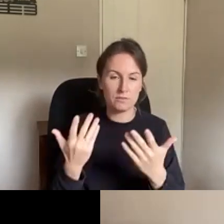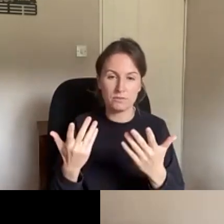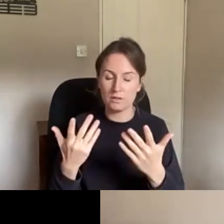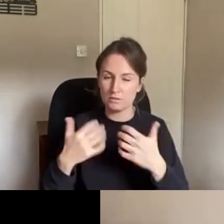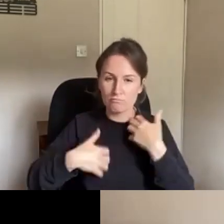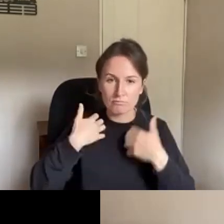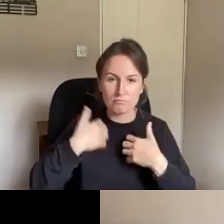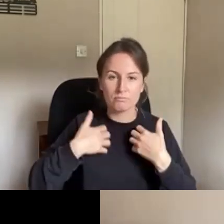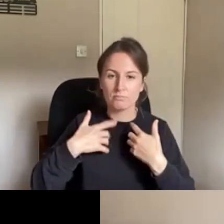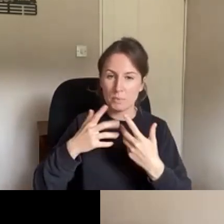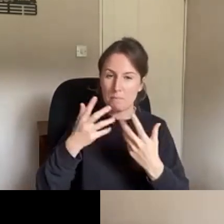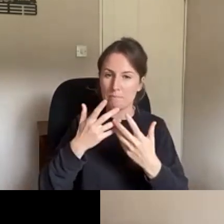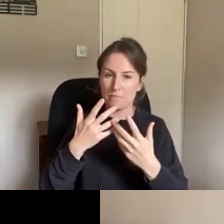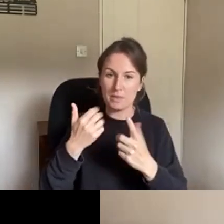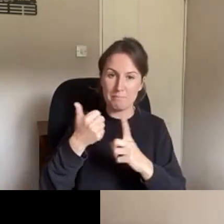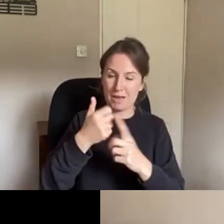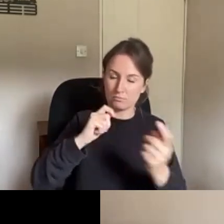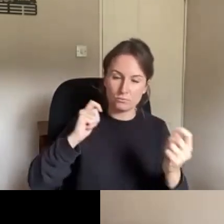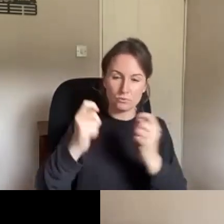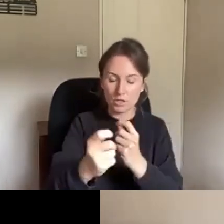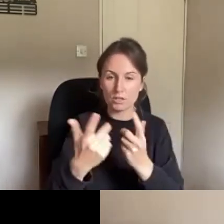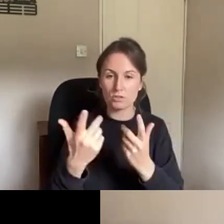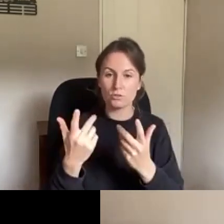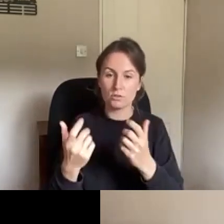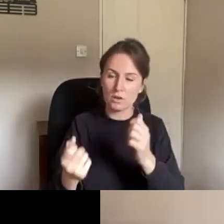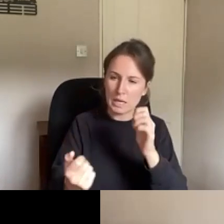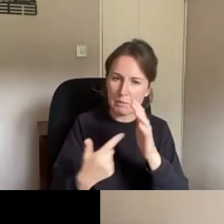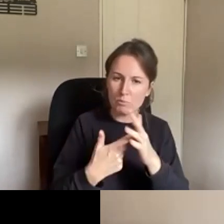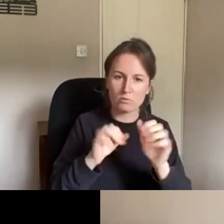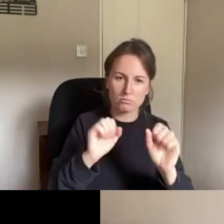and important for you or your organization, you can enter.